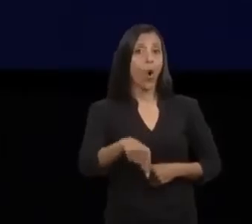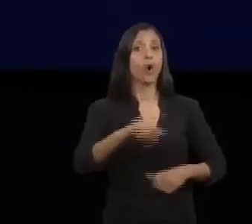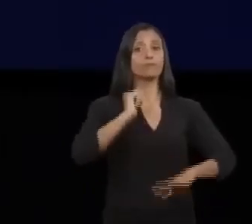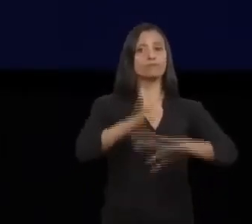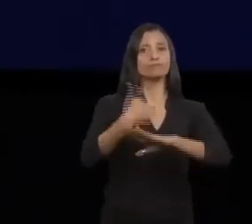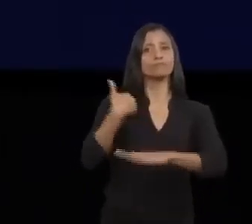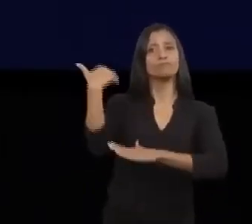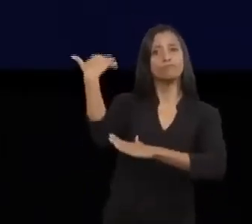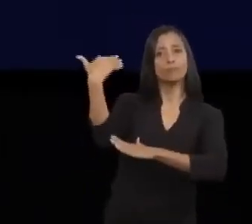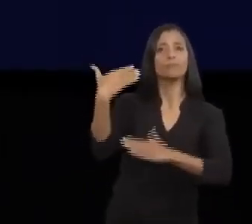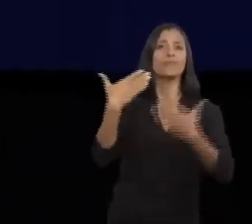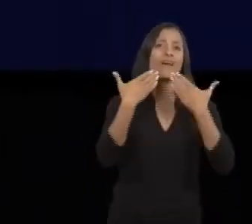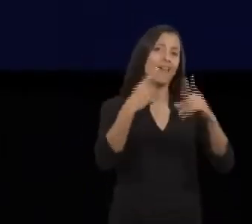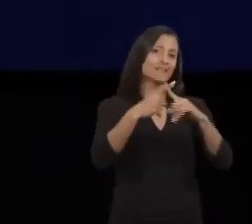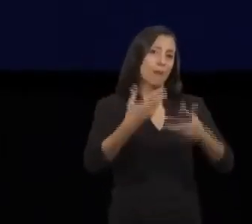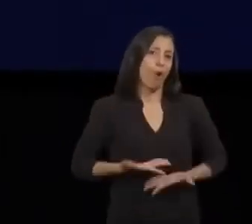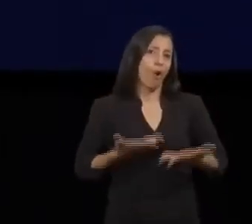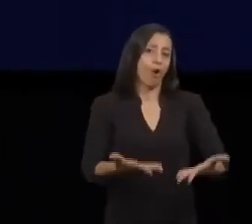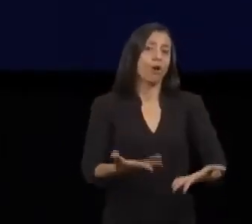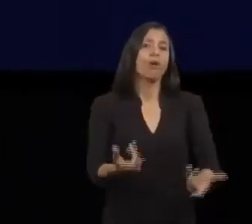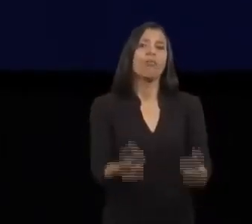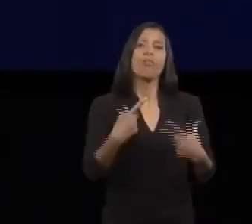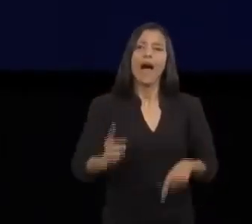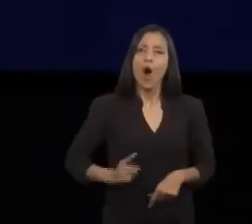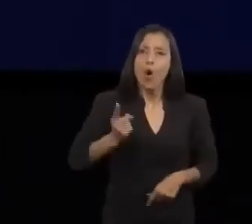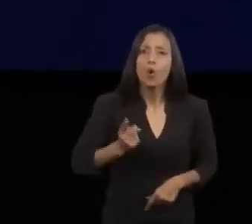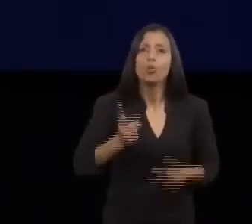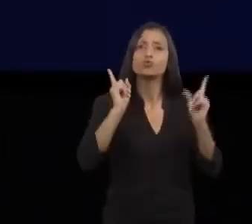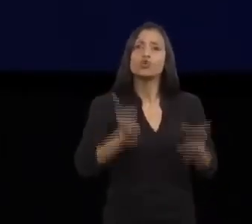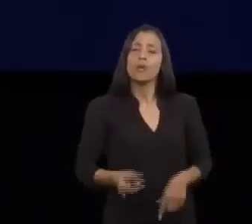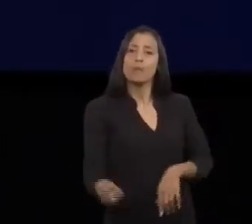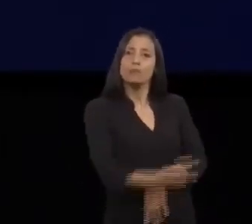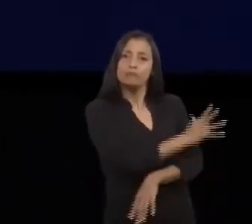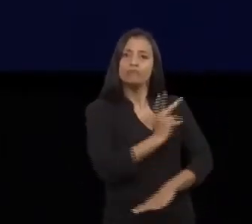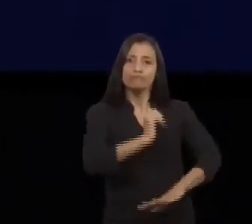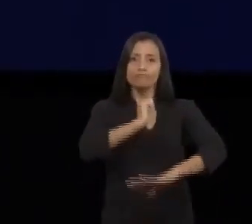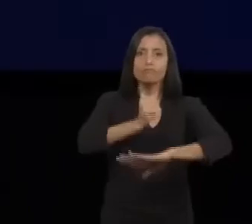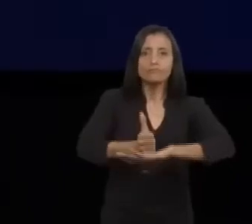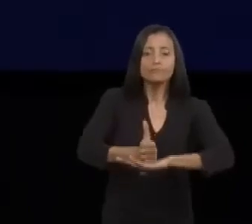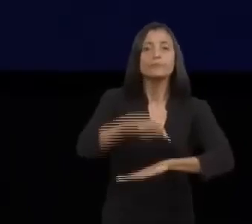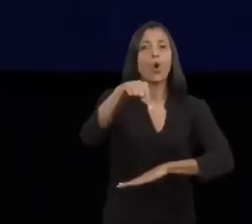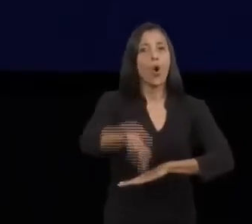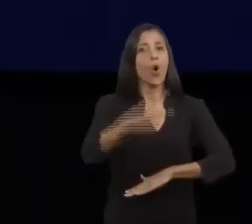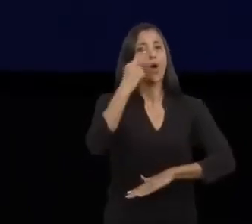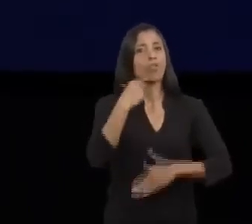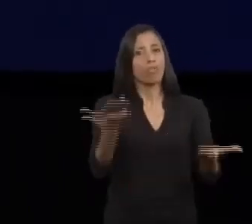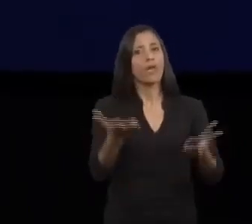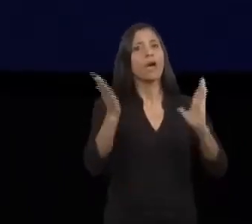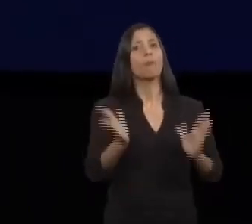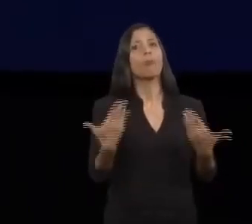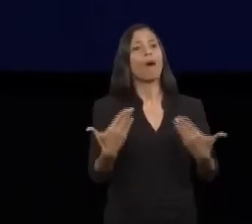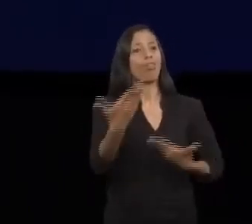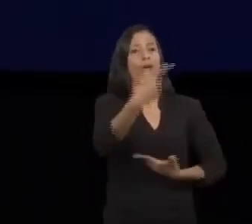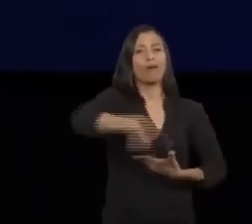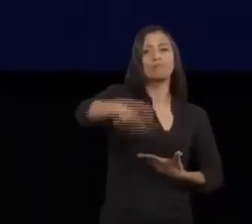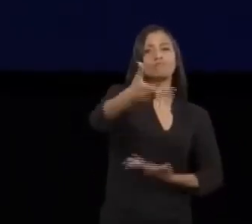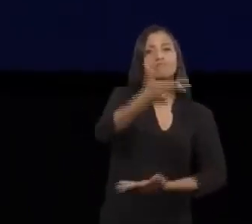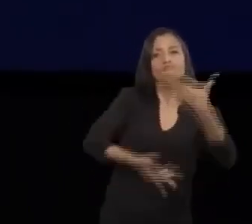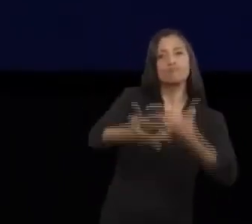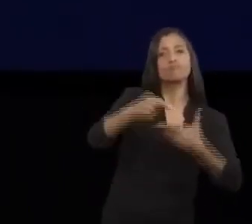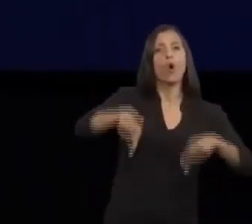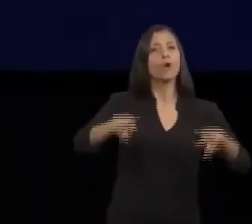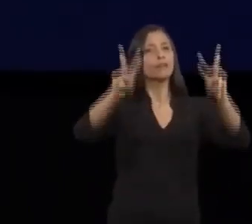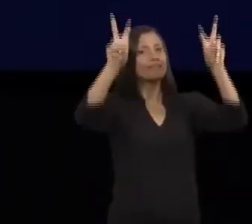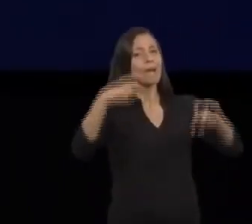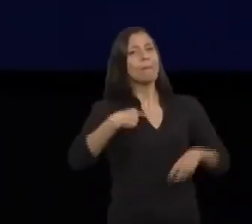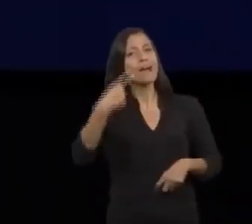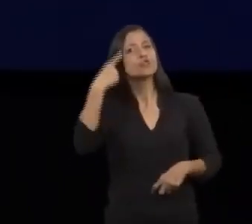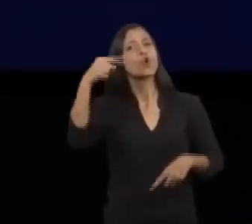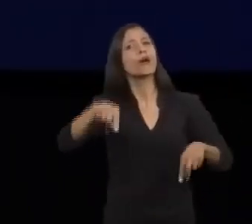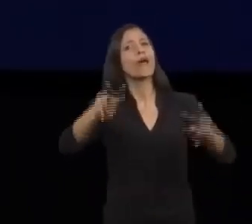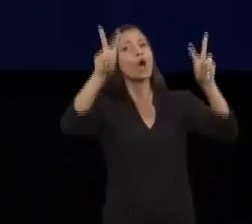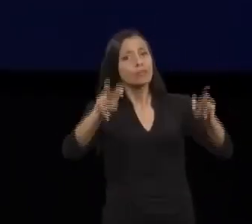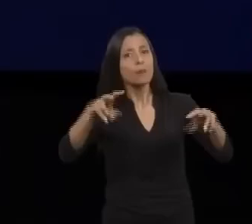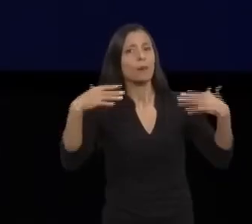It fills me with pride and honor to be here and to be able to talk to you about a topic that I think is important